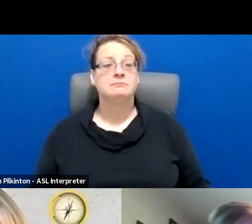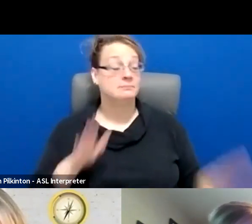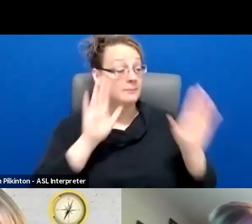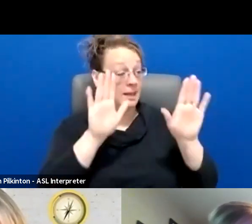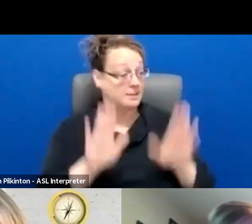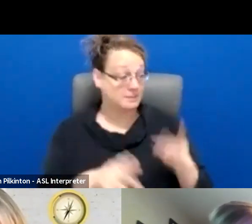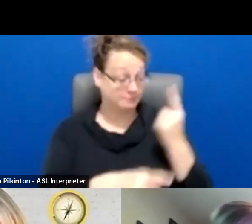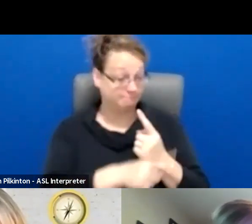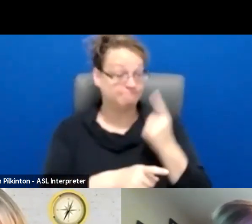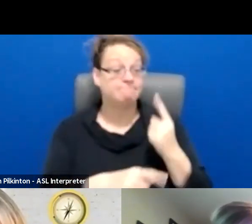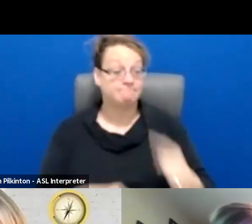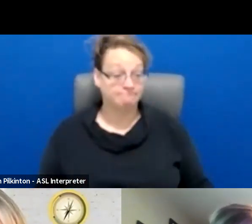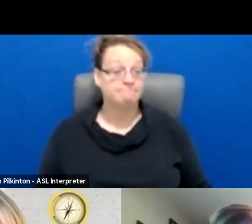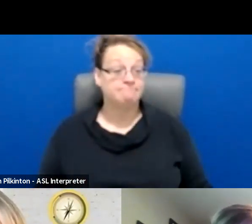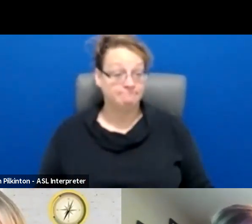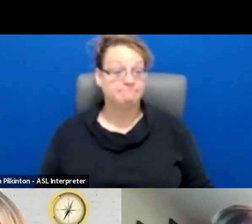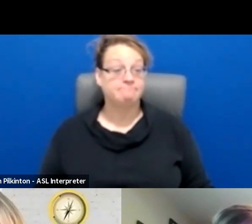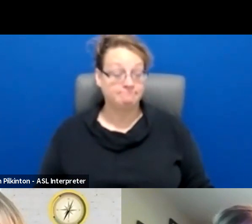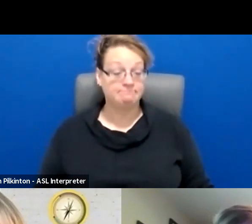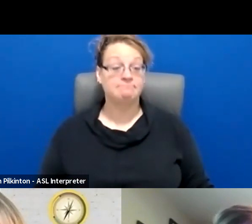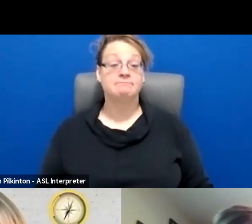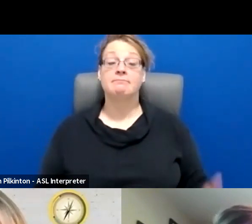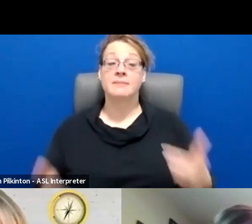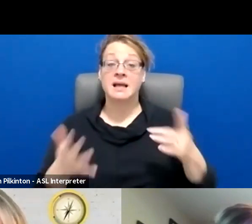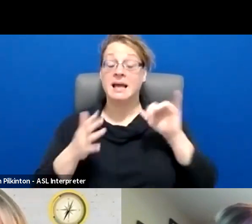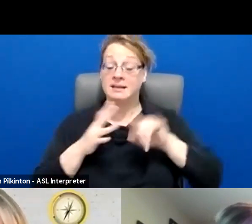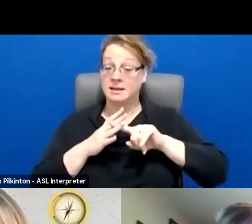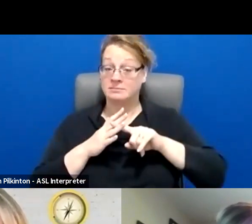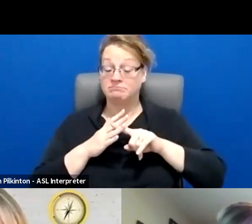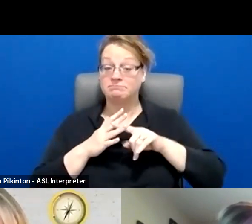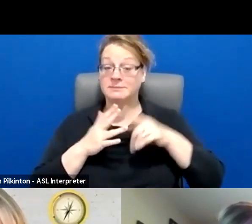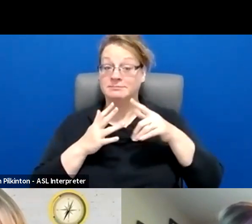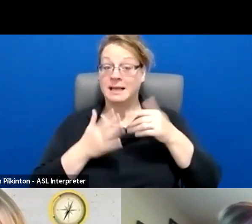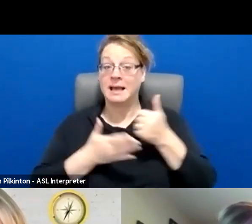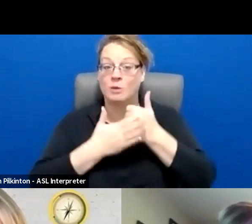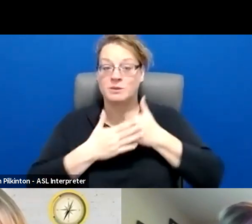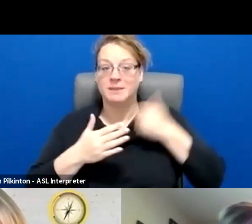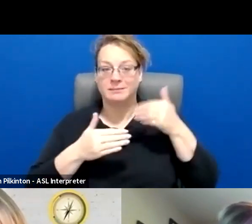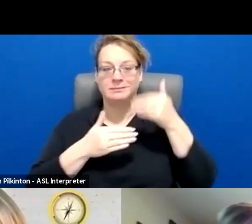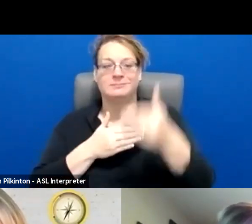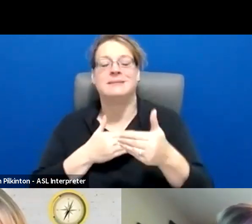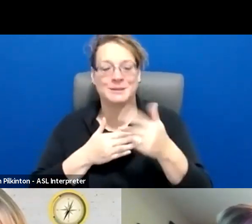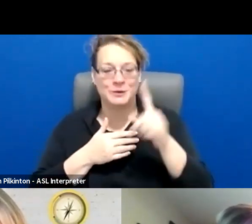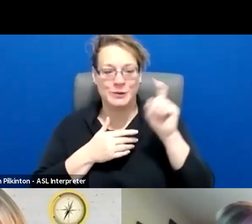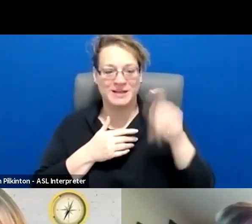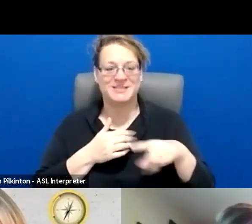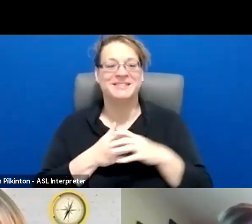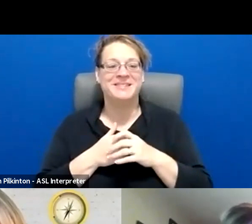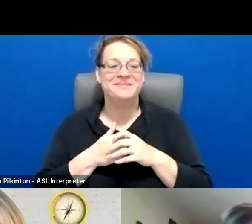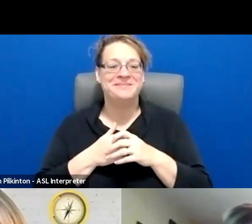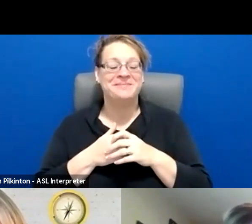what works for you? What other challenges did you face? It is important to identify your network, other companies that you can call on and say, Lisa Primm: Excellent! So accurate.